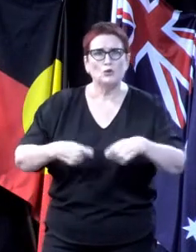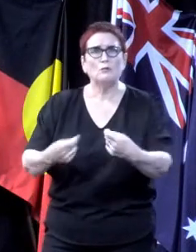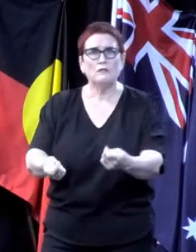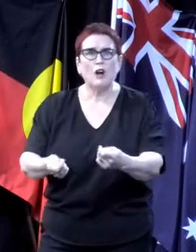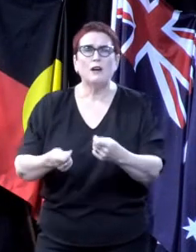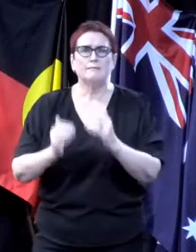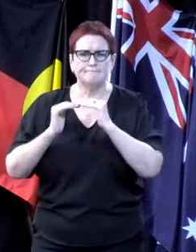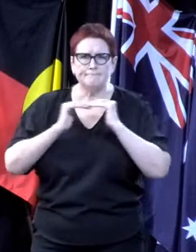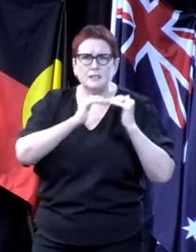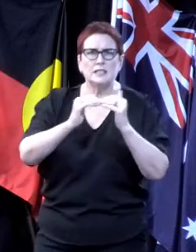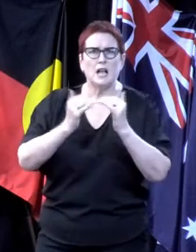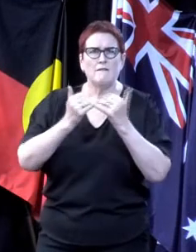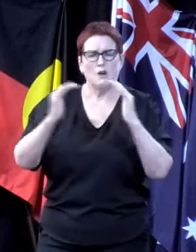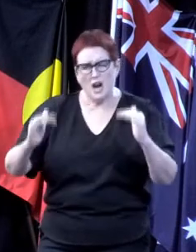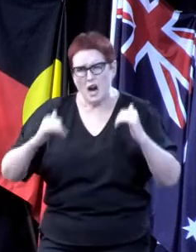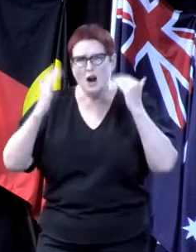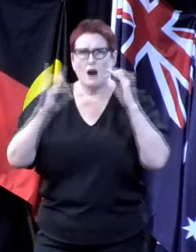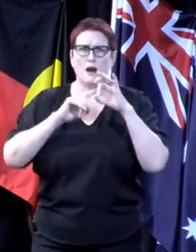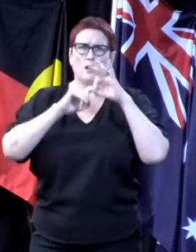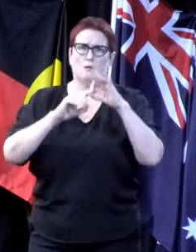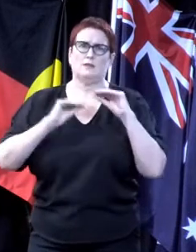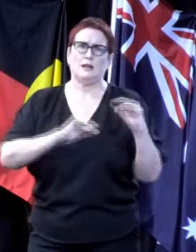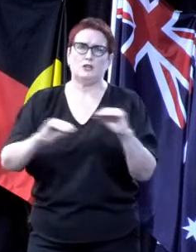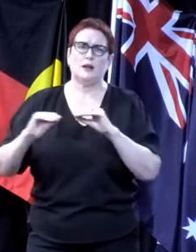a consistently high-quality education standard